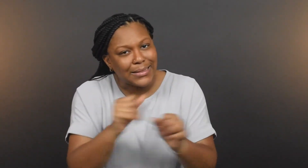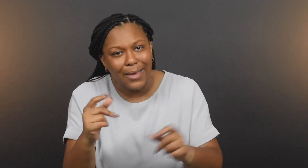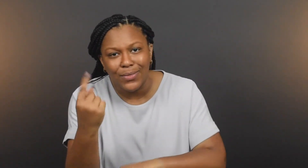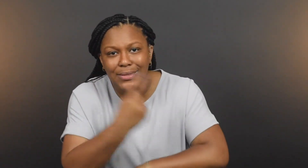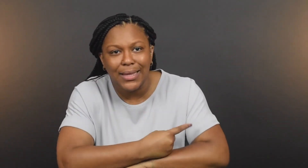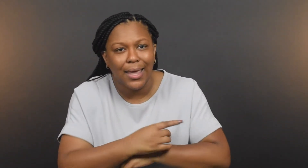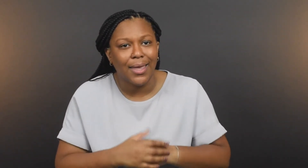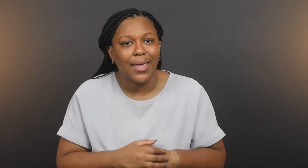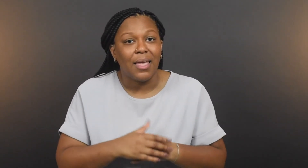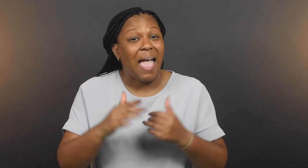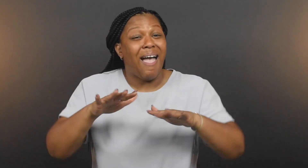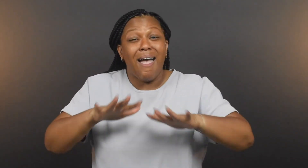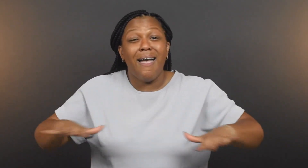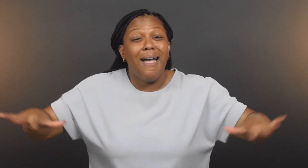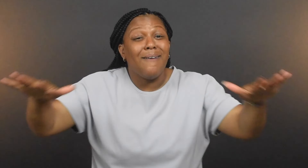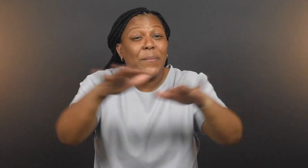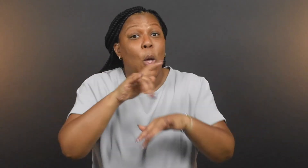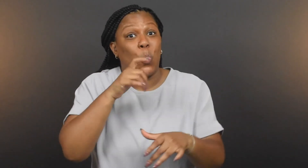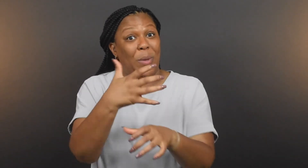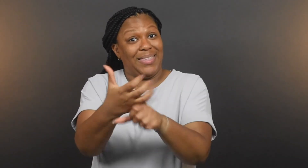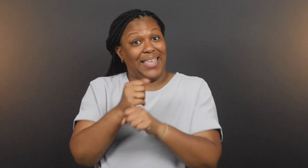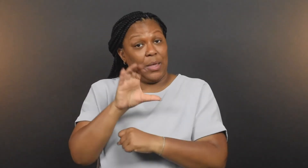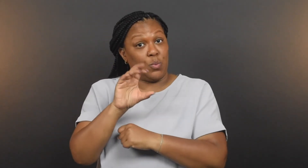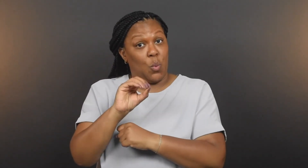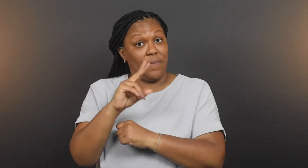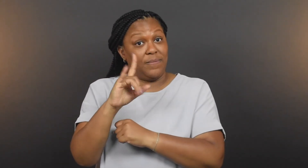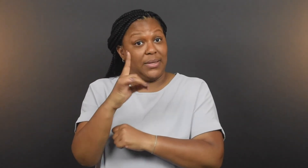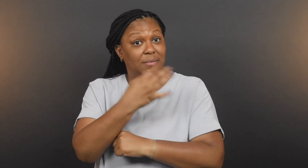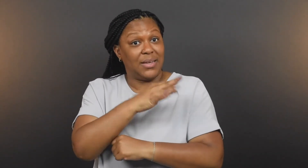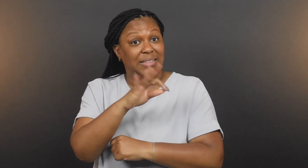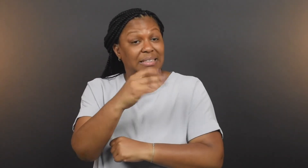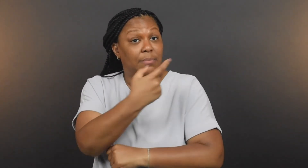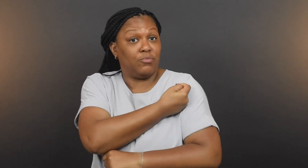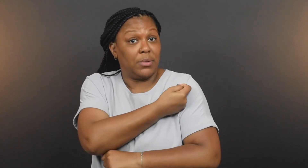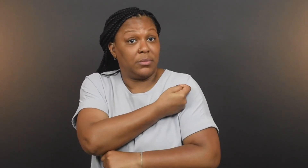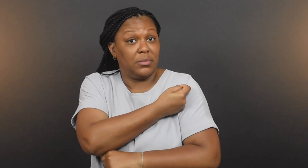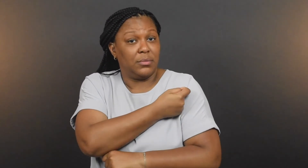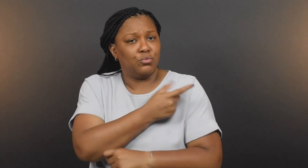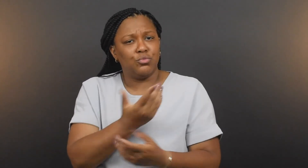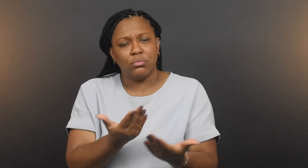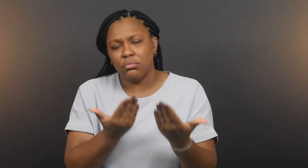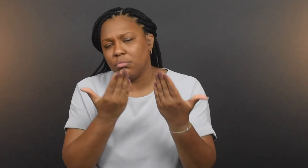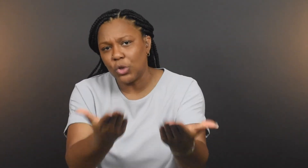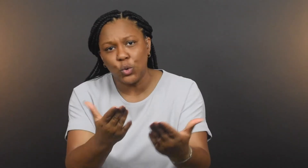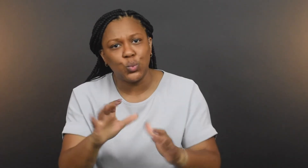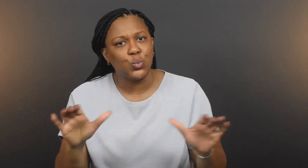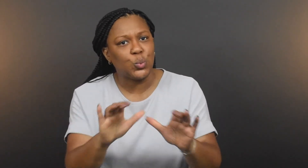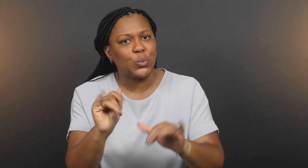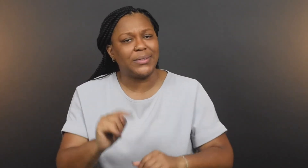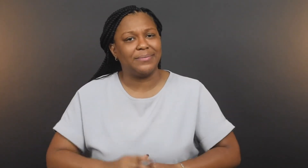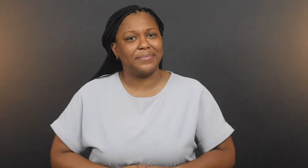“Vaccines can save the day, and everyone who can get a COVID-19 vaccine should,” Deblina says.